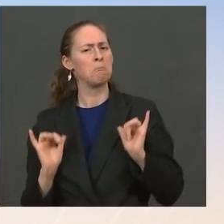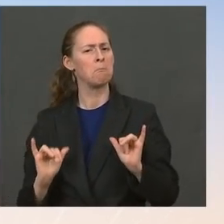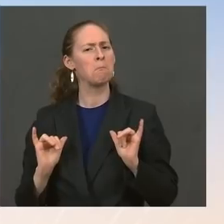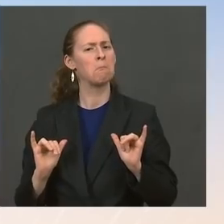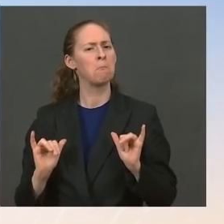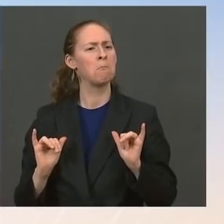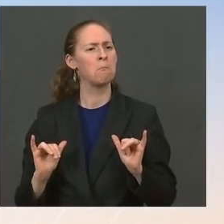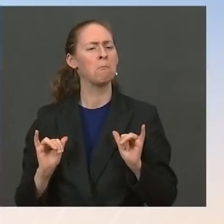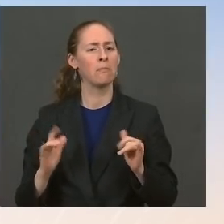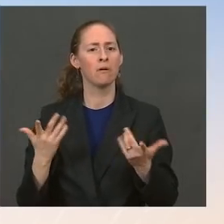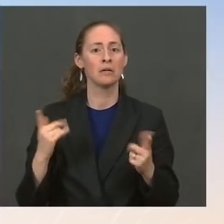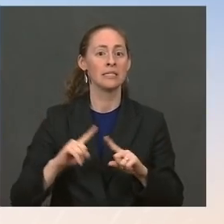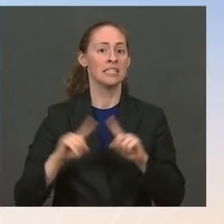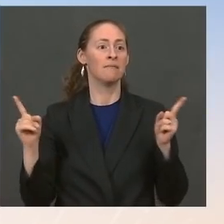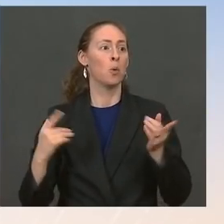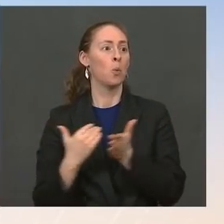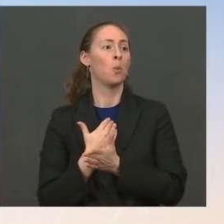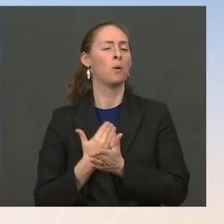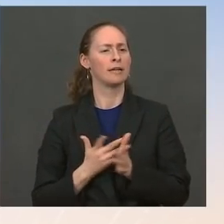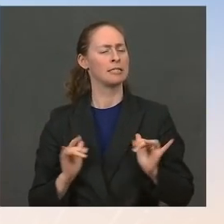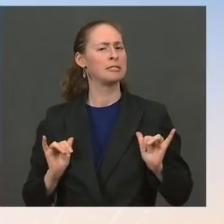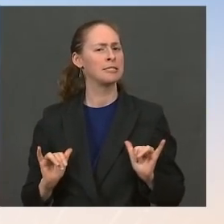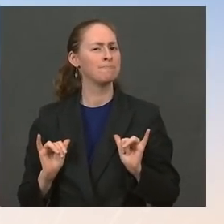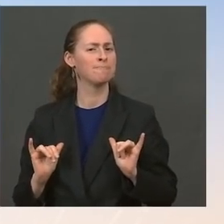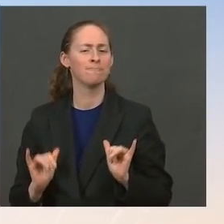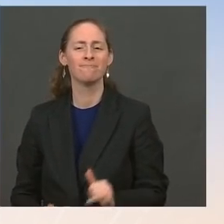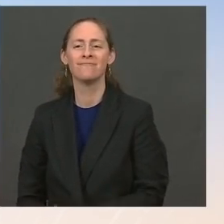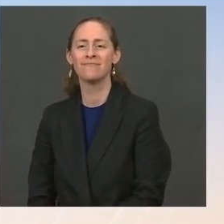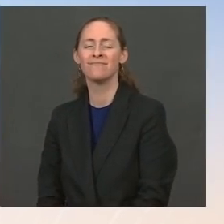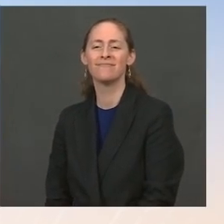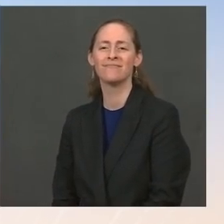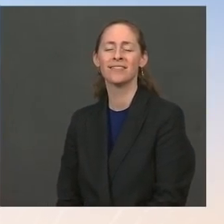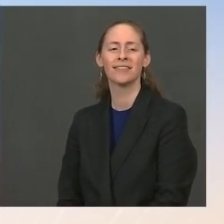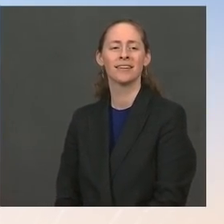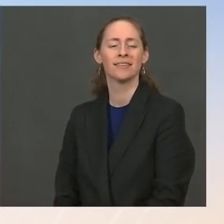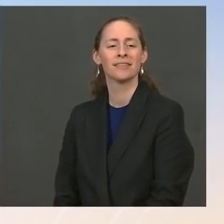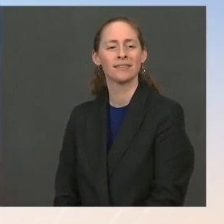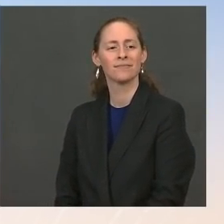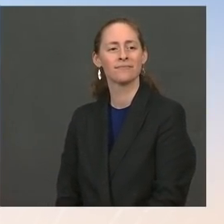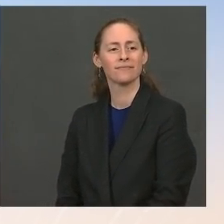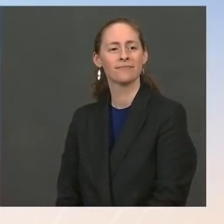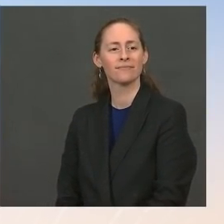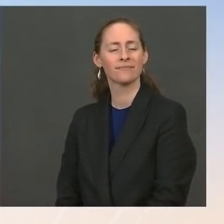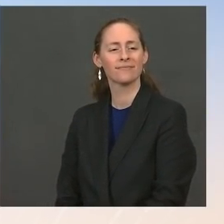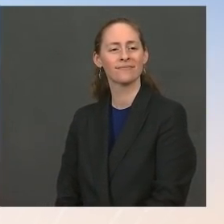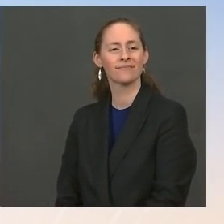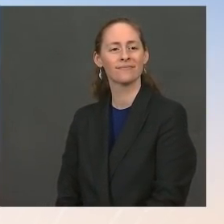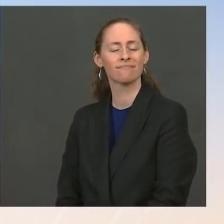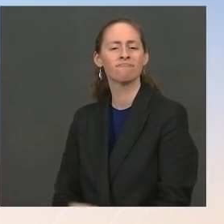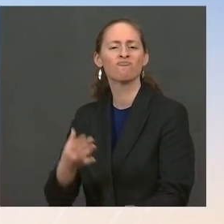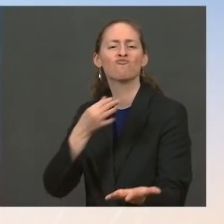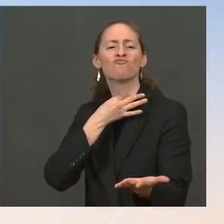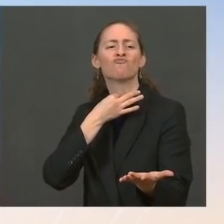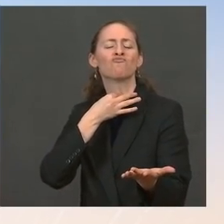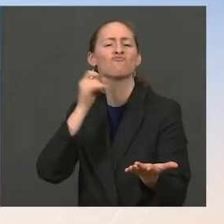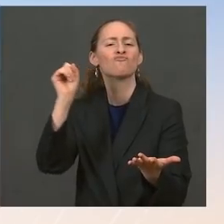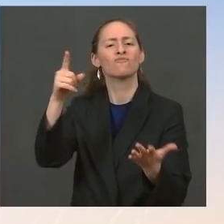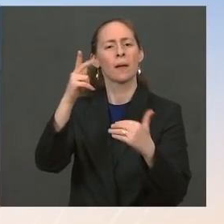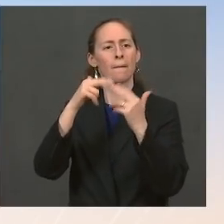they could make in the future. Go ahead. The Press: Thanks, Jen. A couple of questions on the Build Back Better plan and also how things went last night in the House.